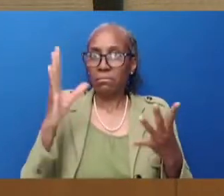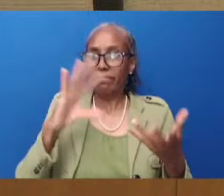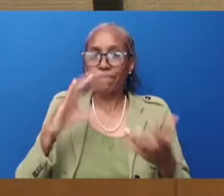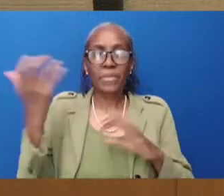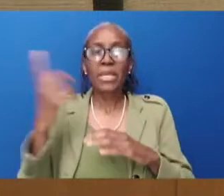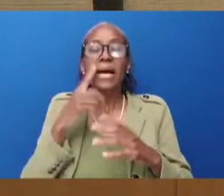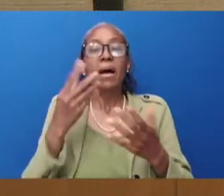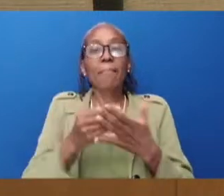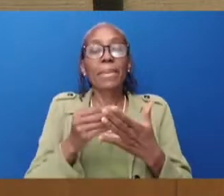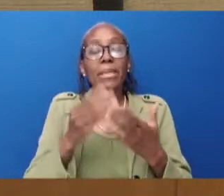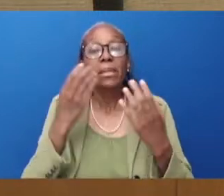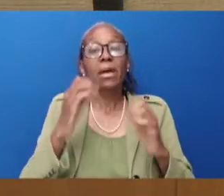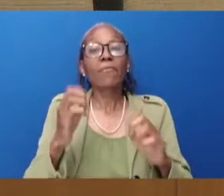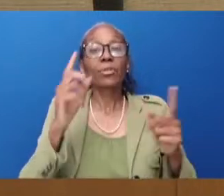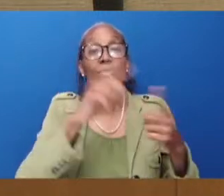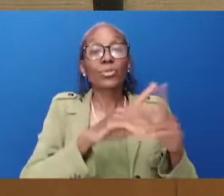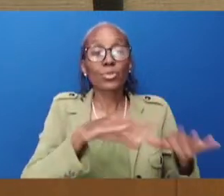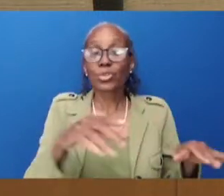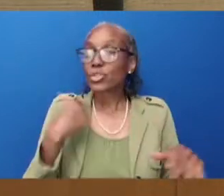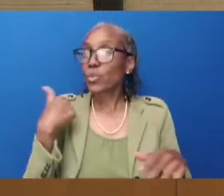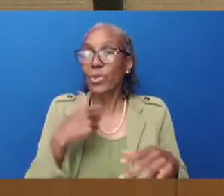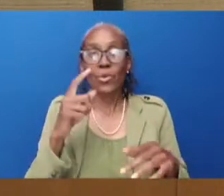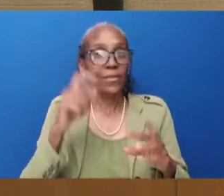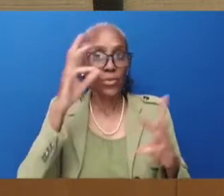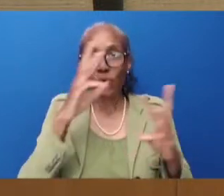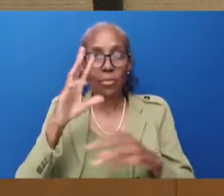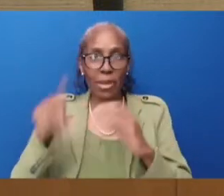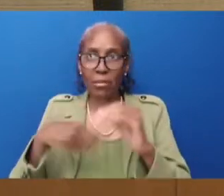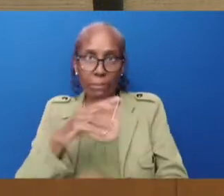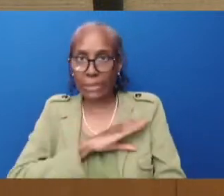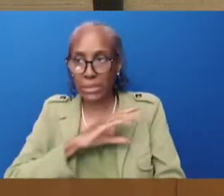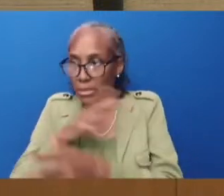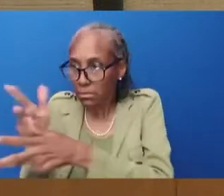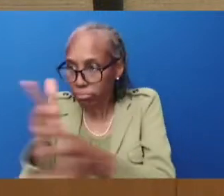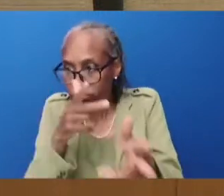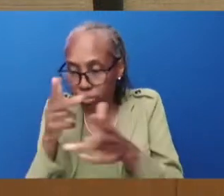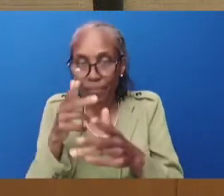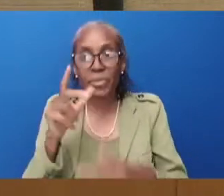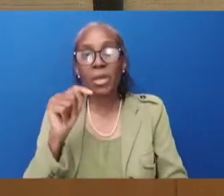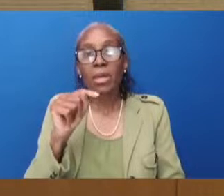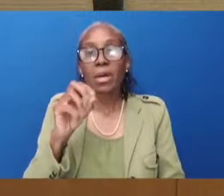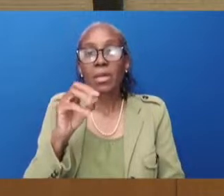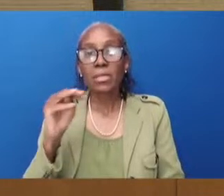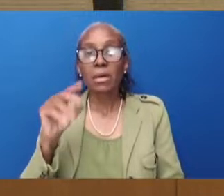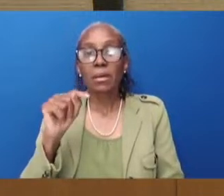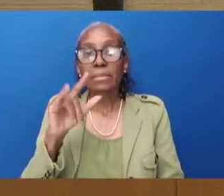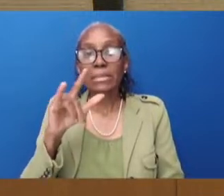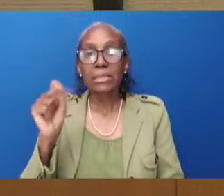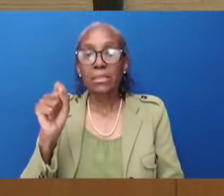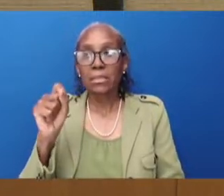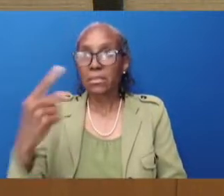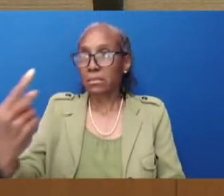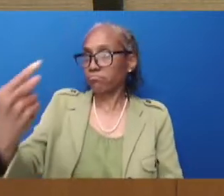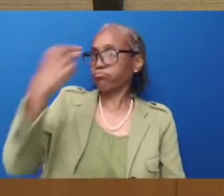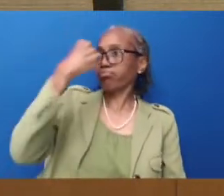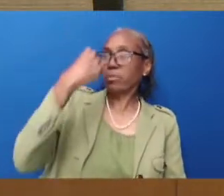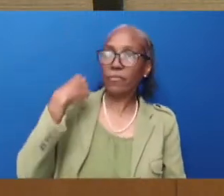WE NEED TO BE PUTTING MONEY AND OUR EFFORTS TOWARD OUR CHILDREN